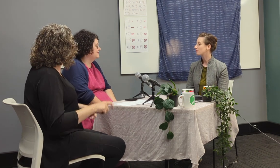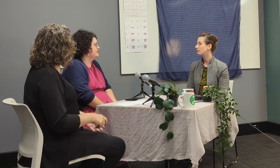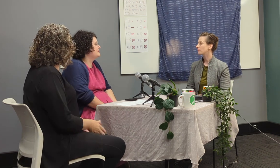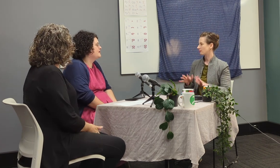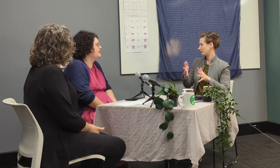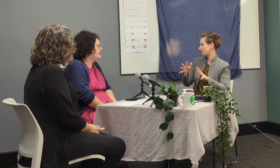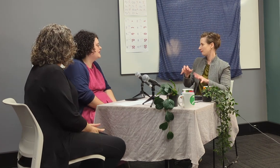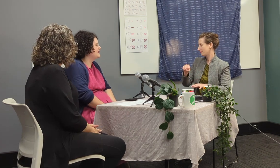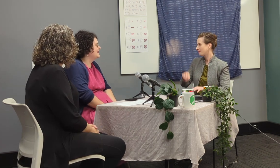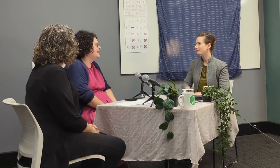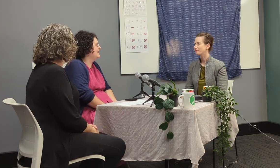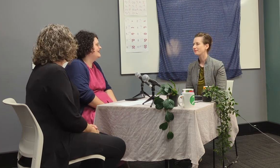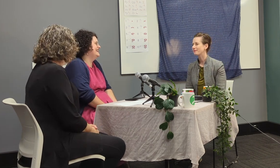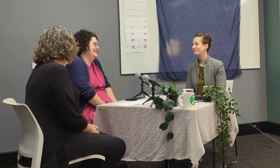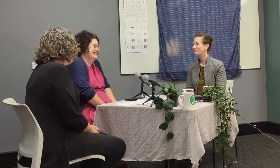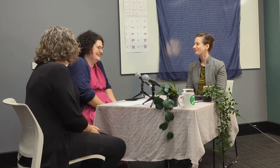H: Yes, sort of.